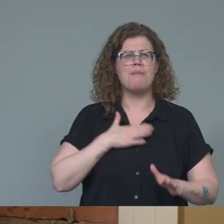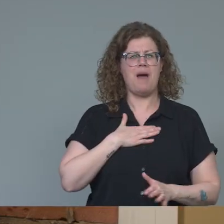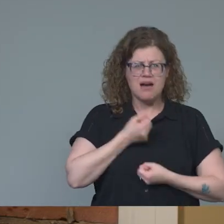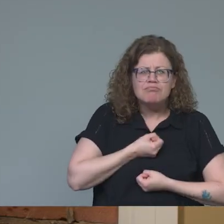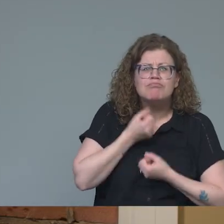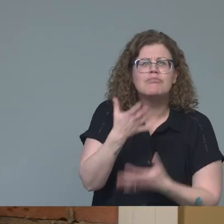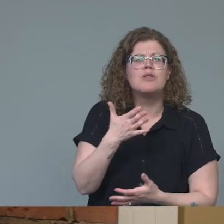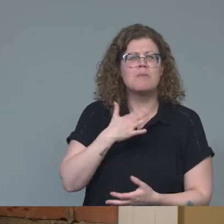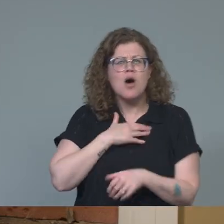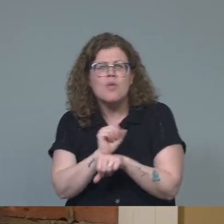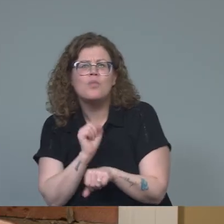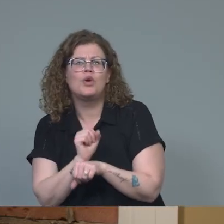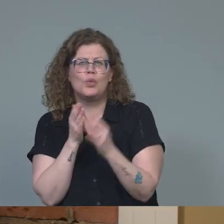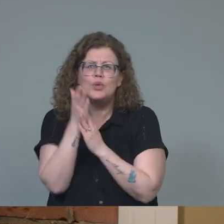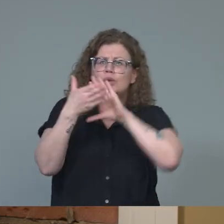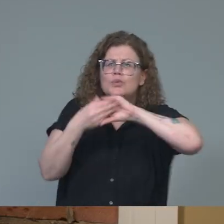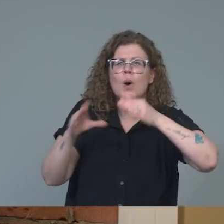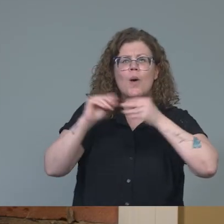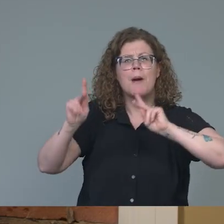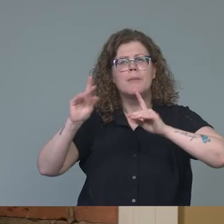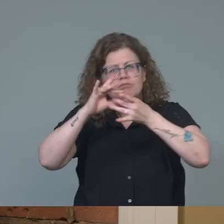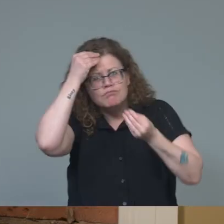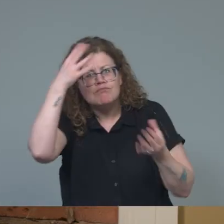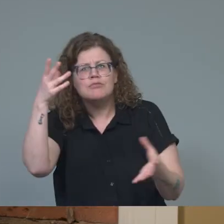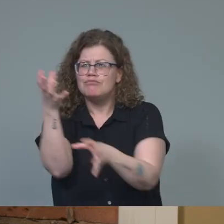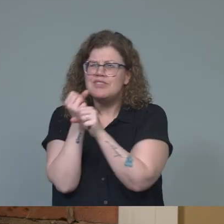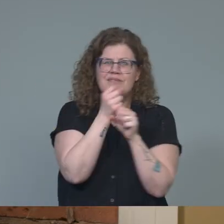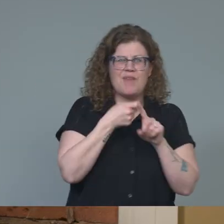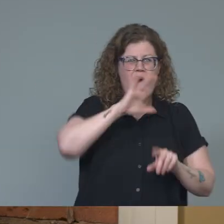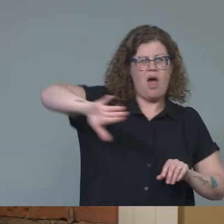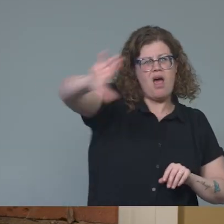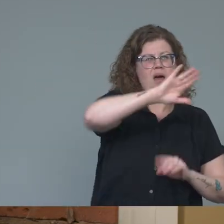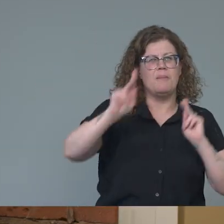Really make it a part of your practice. Make it something that you do that's unique to the way